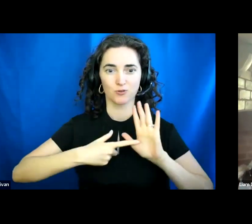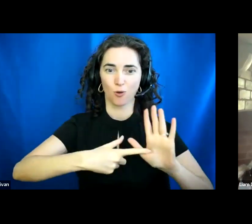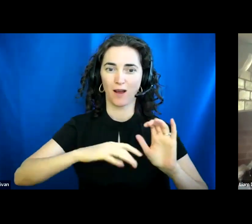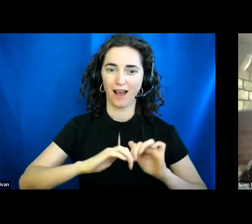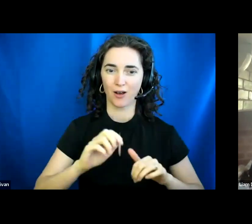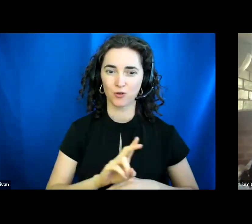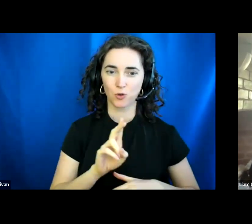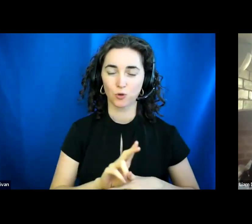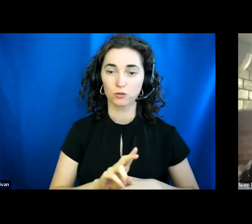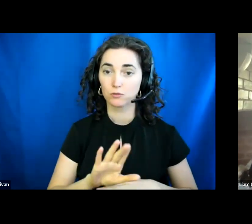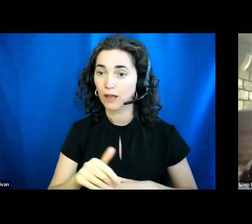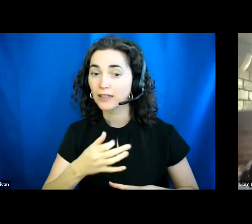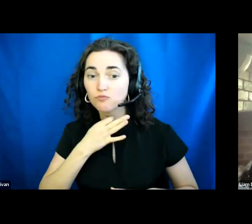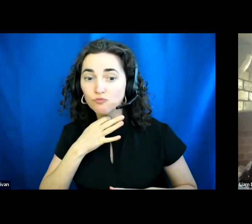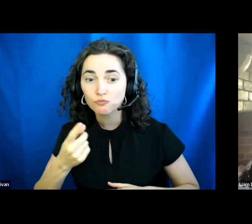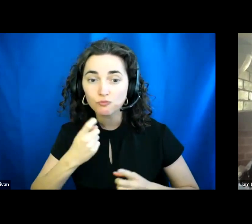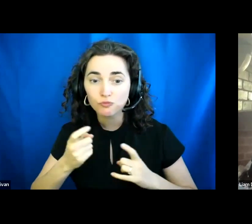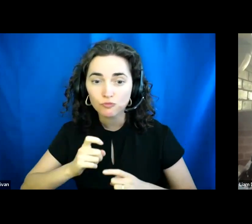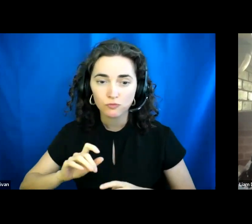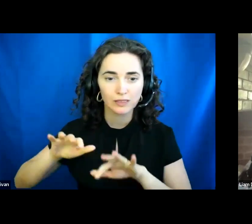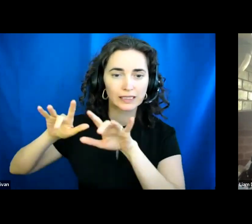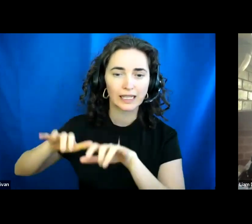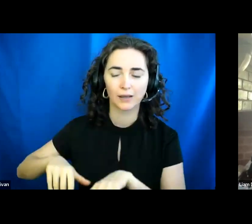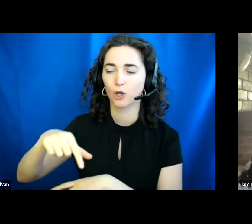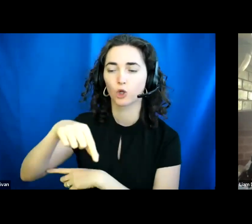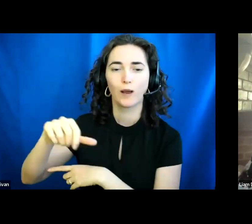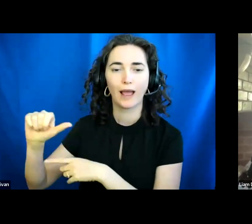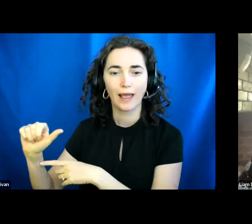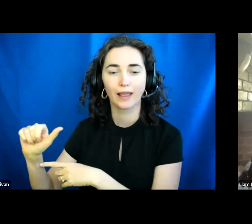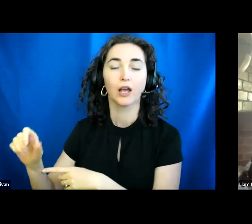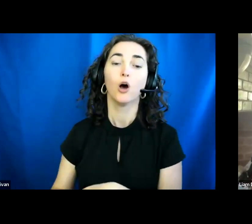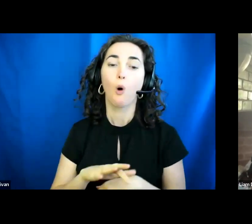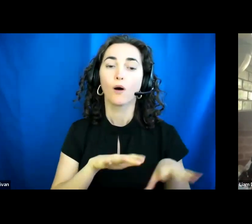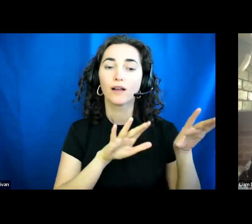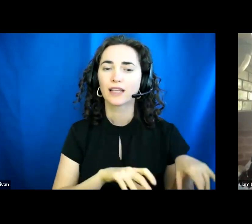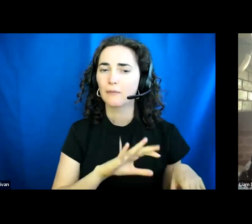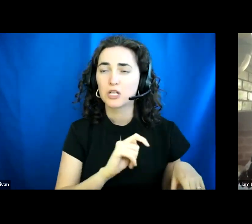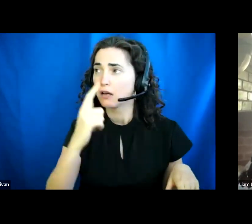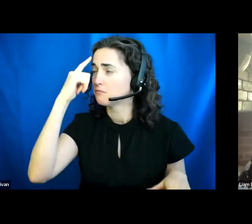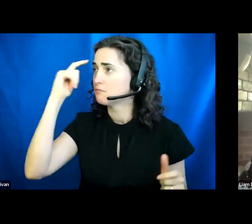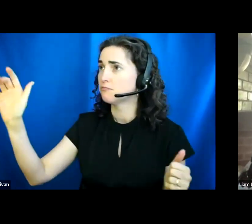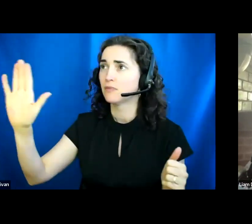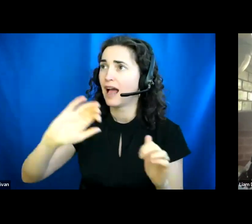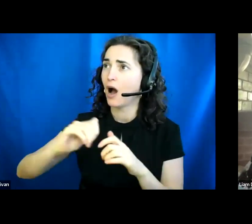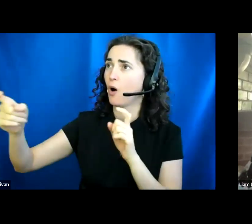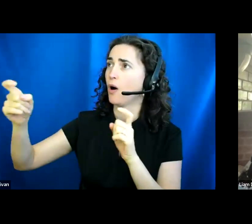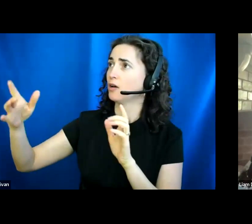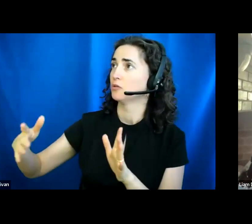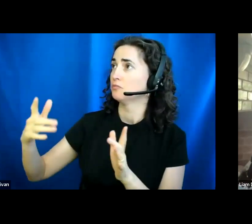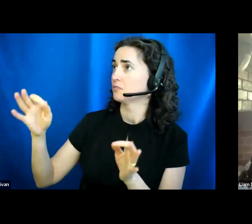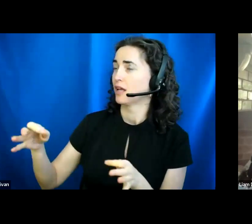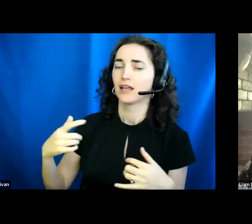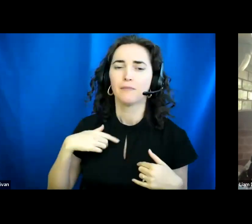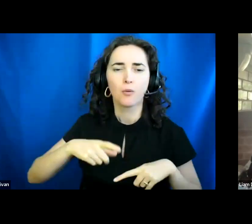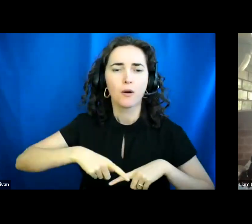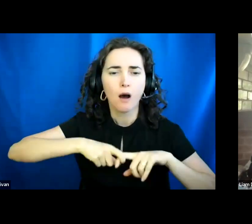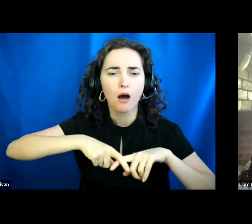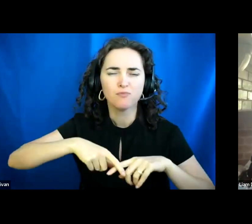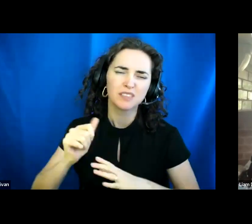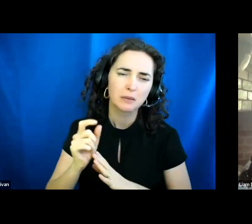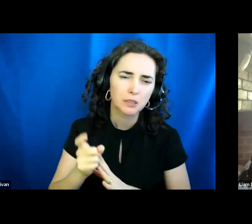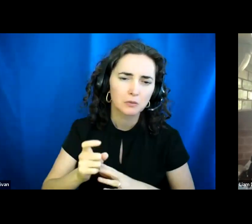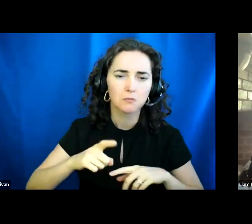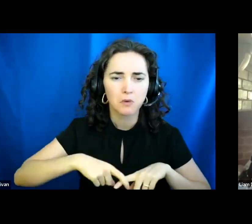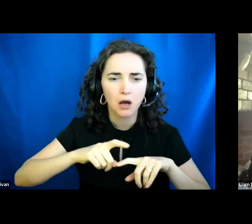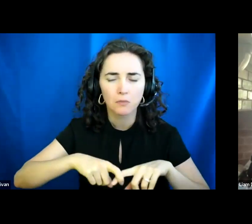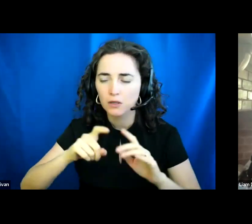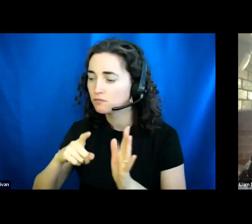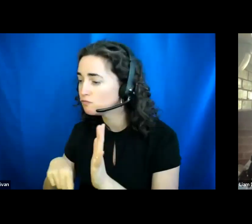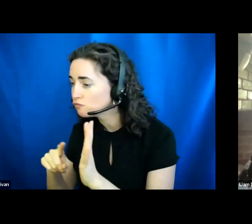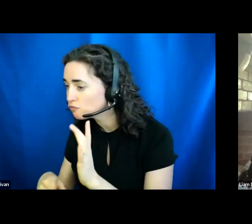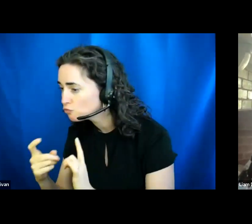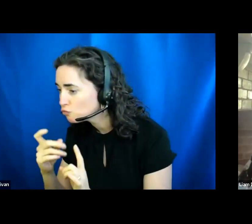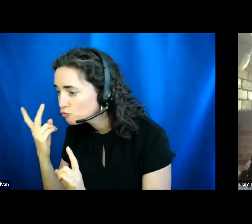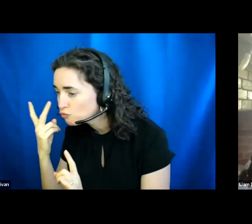I encourage anybody who has any questions, please feel free to, you know, put them in the QA or put them in a chat however the hosts wanna handle it and then I'll kind of pause and check in every about 10 min or so to see if we have any questions.